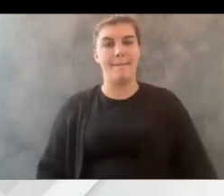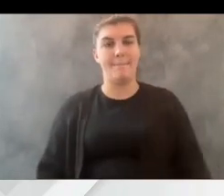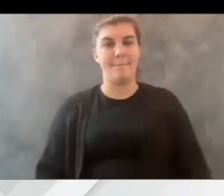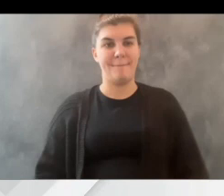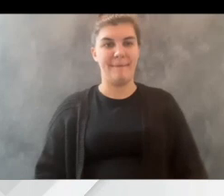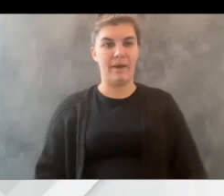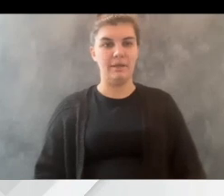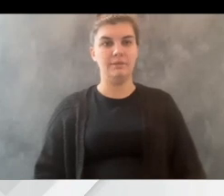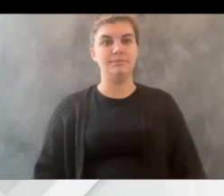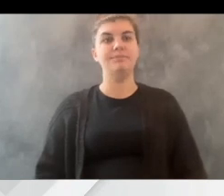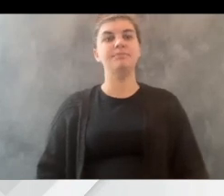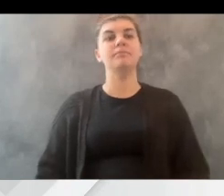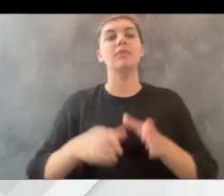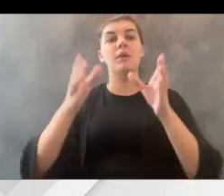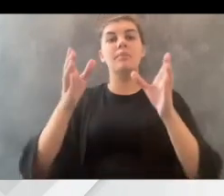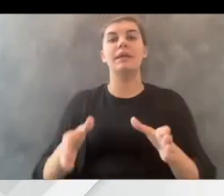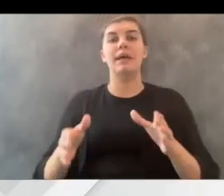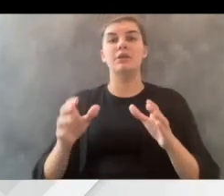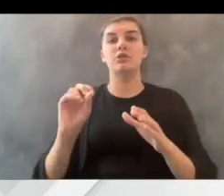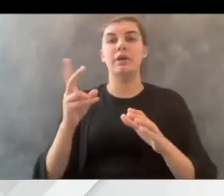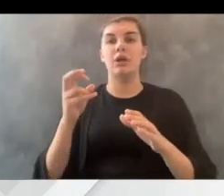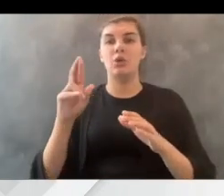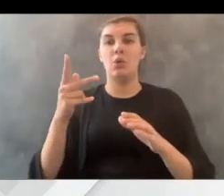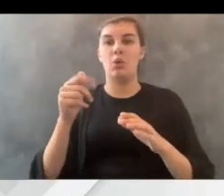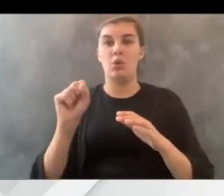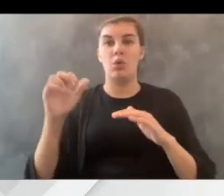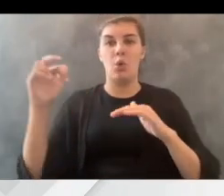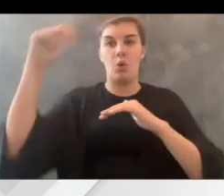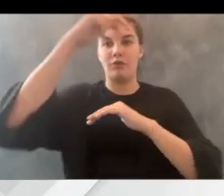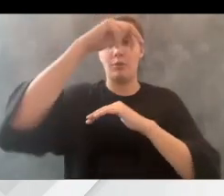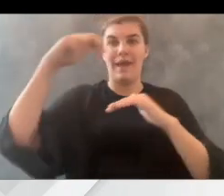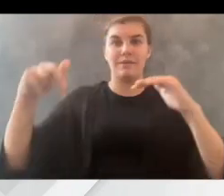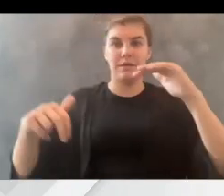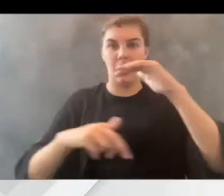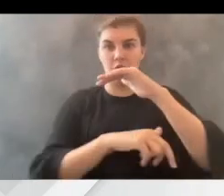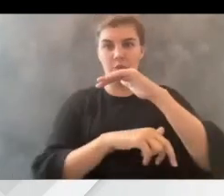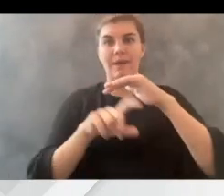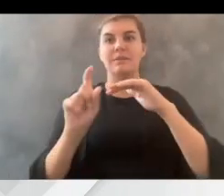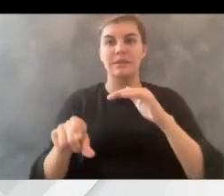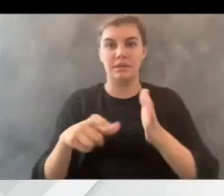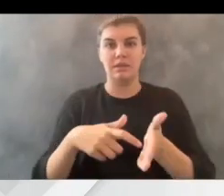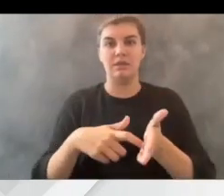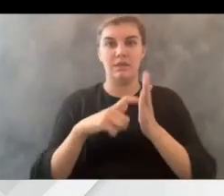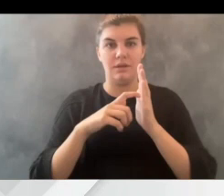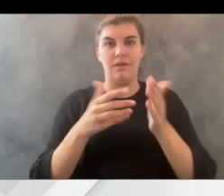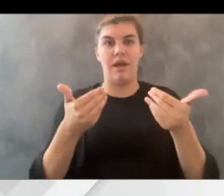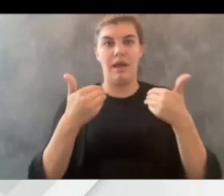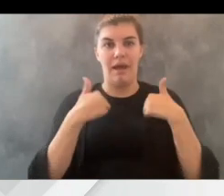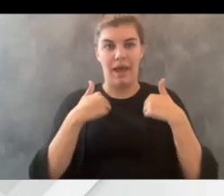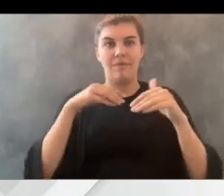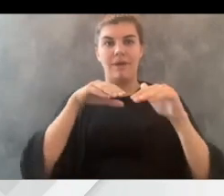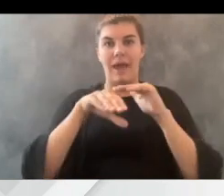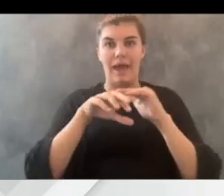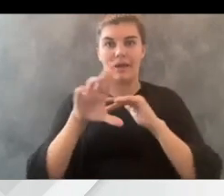Pedestrian overpasses and underpasses must contain a pedestrian access route complying with R302.